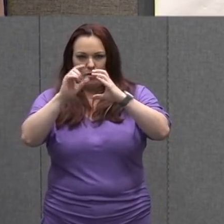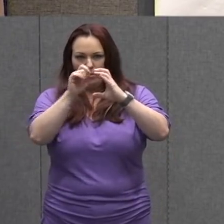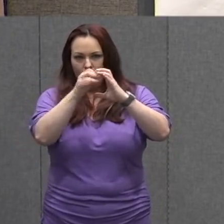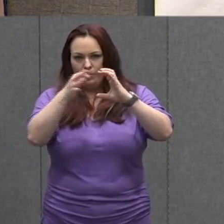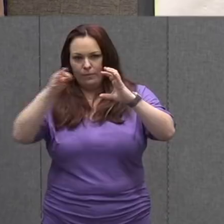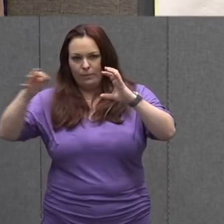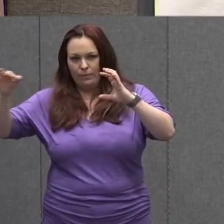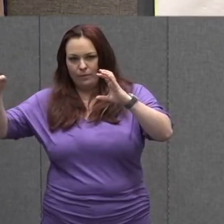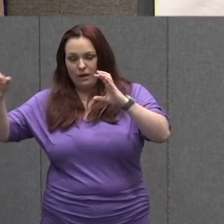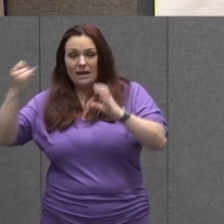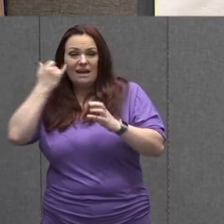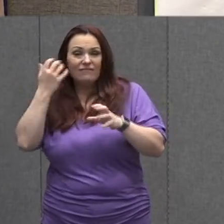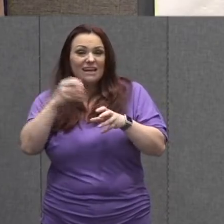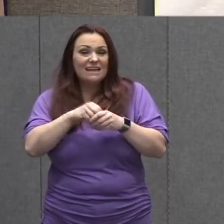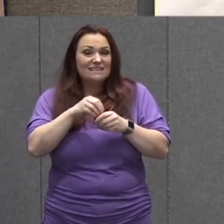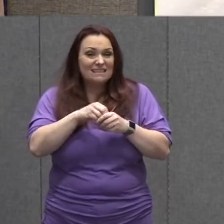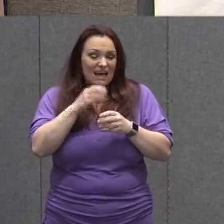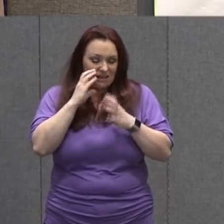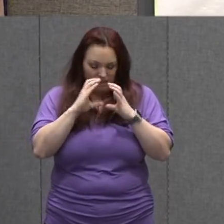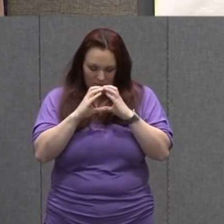it would be way too small. So International